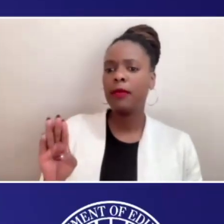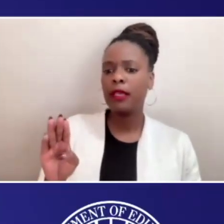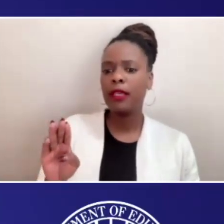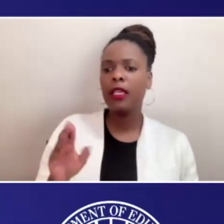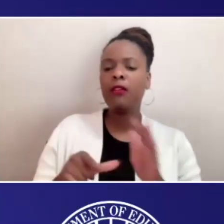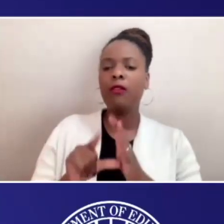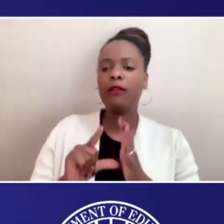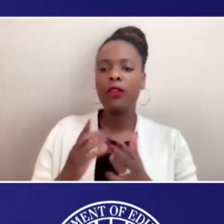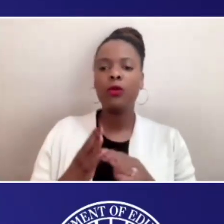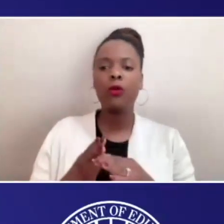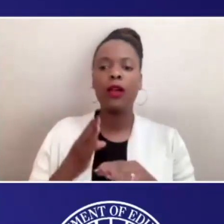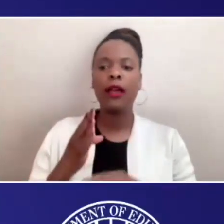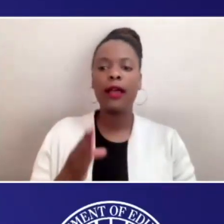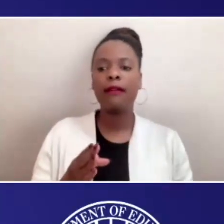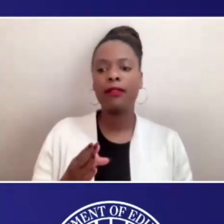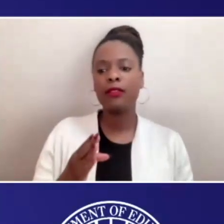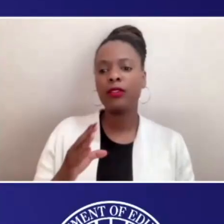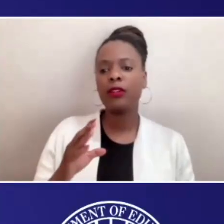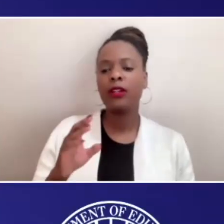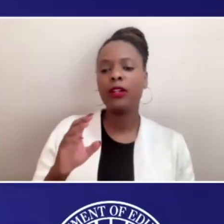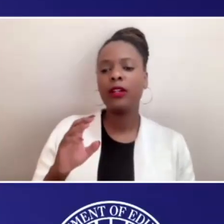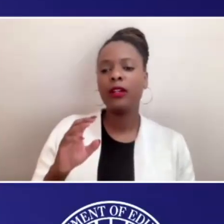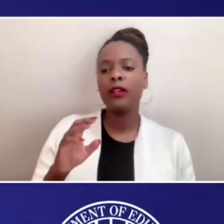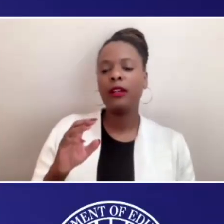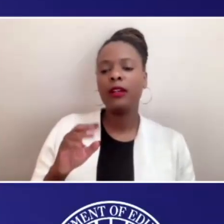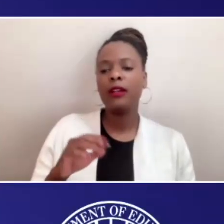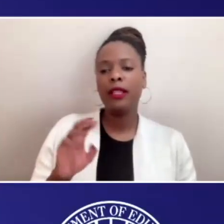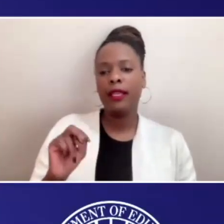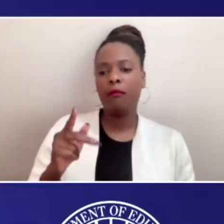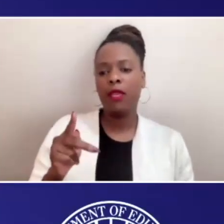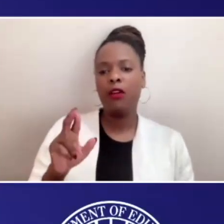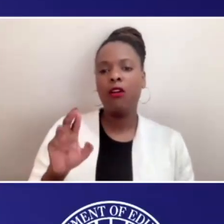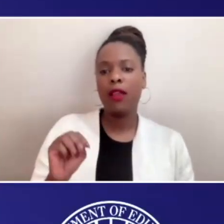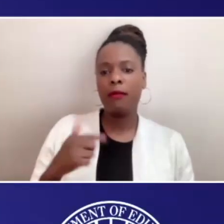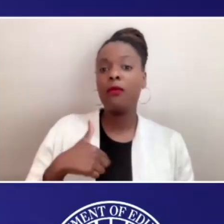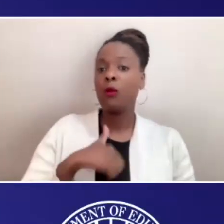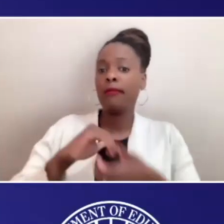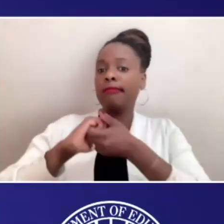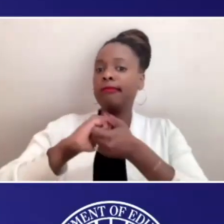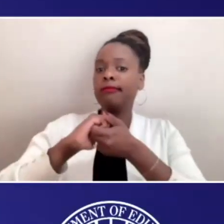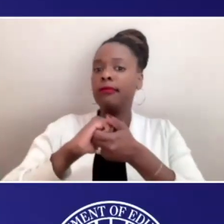final regulations, we are working with them very closely in the development of these draft regulations as well.